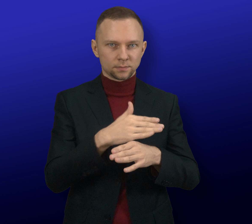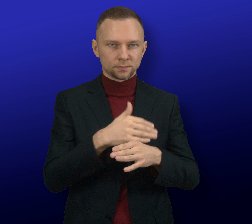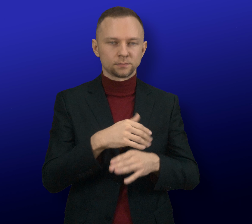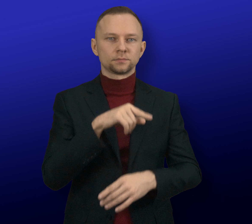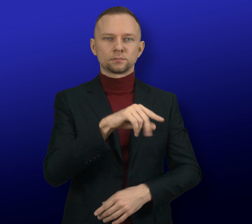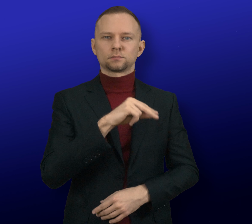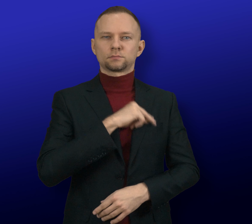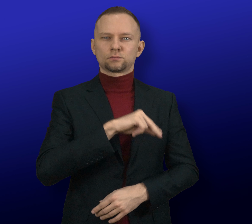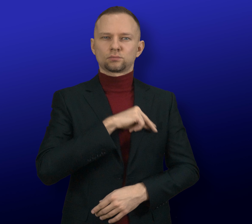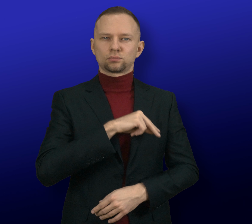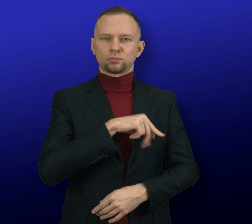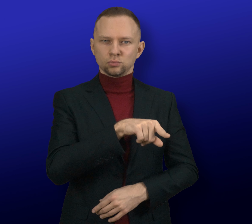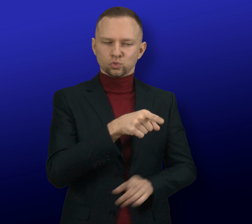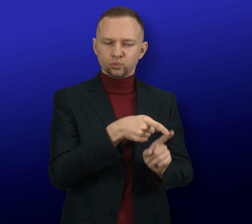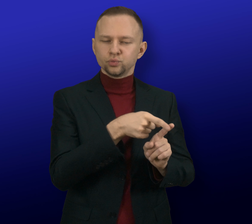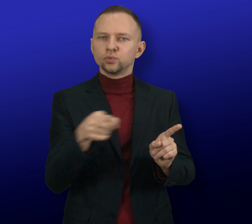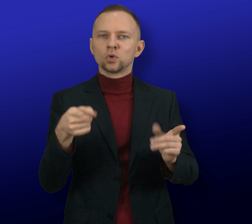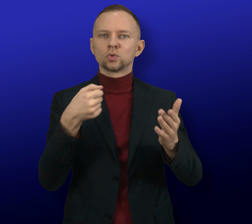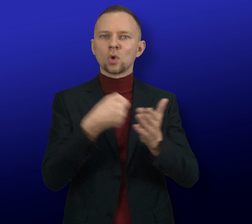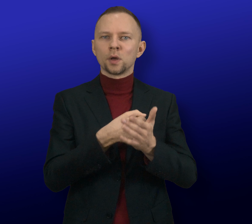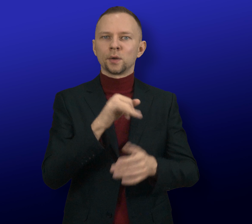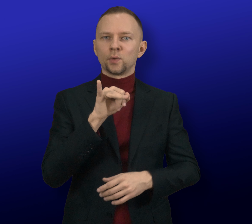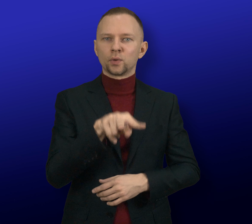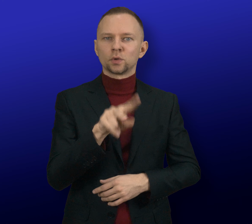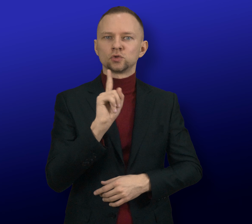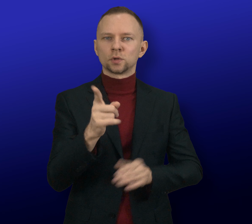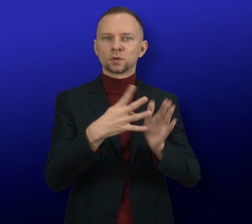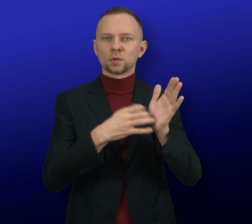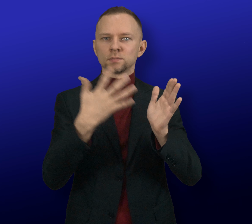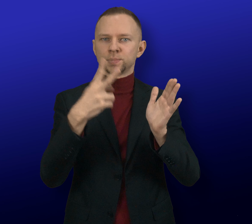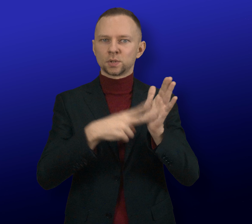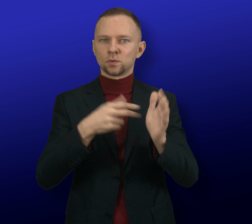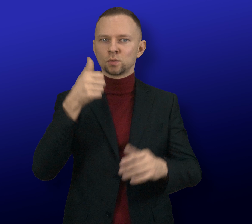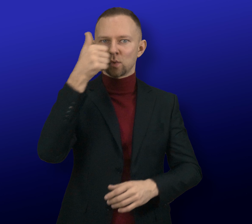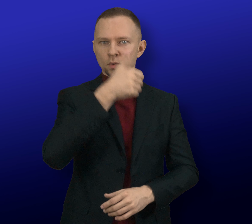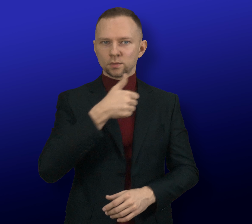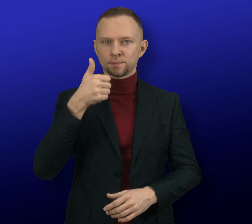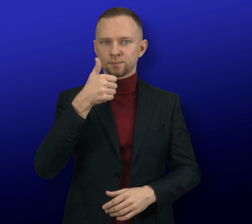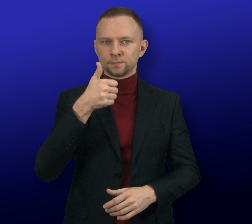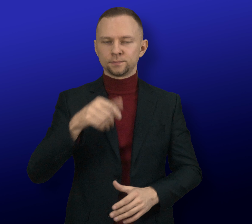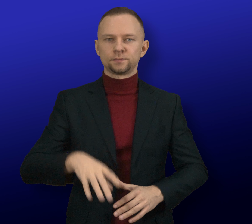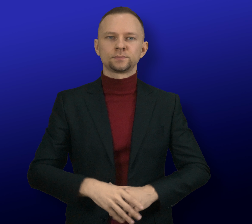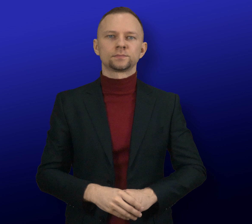She worked in this position until July 1957.